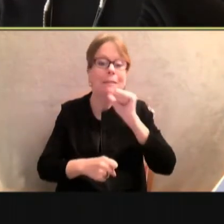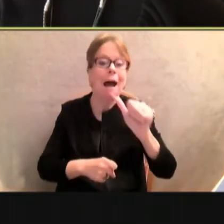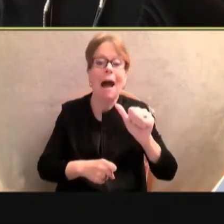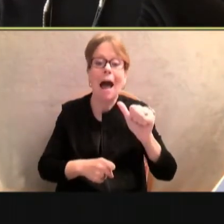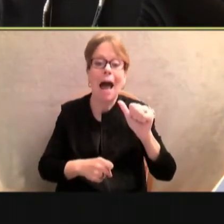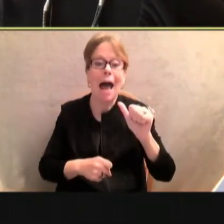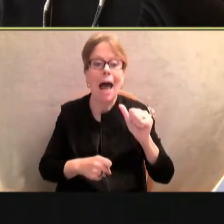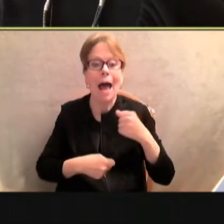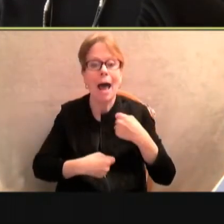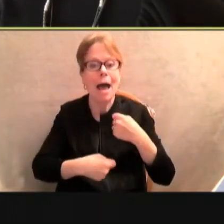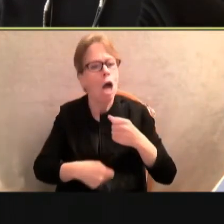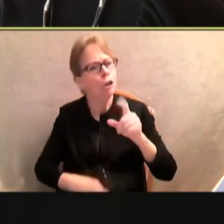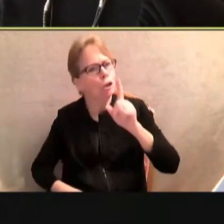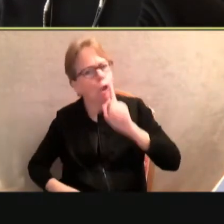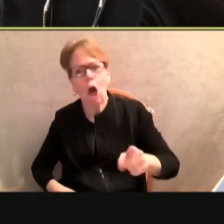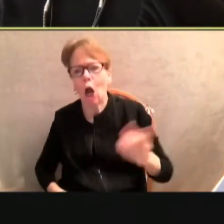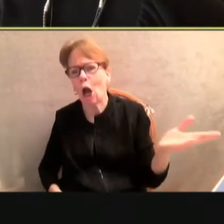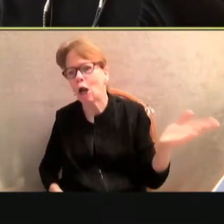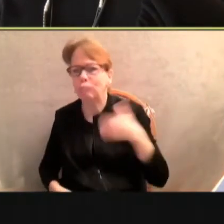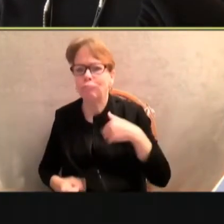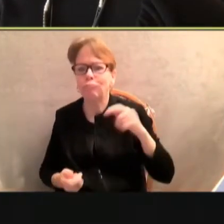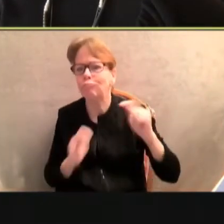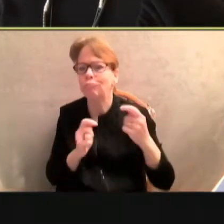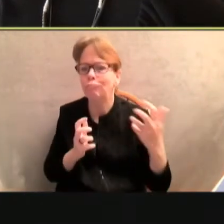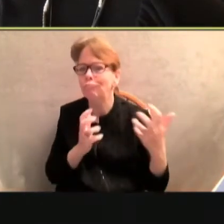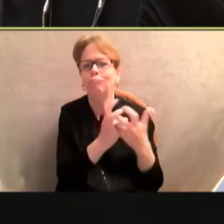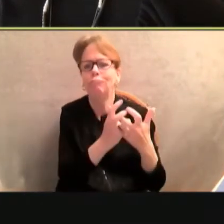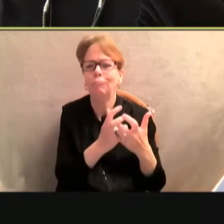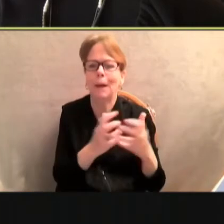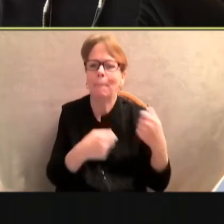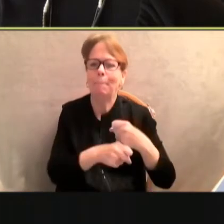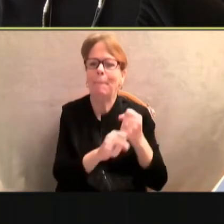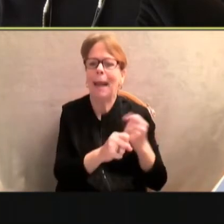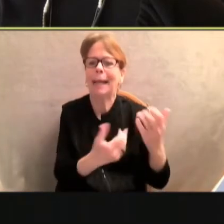So even though they don't ask for it if you have that kind of documentation that you can